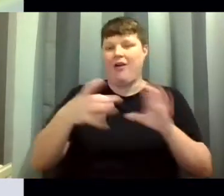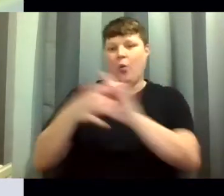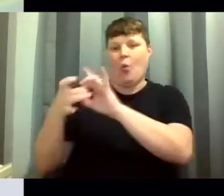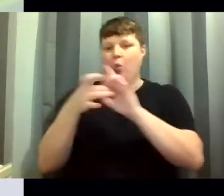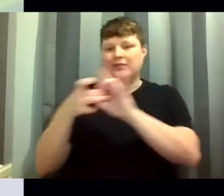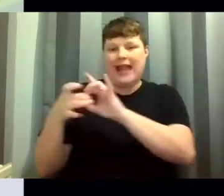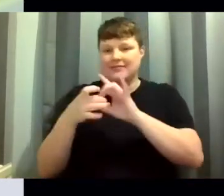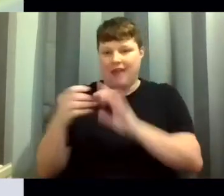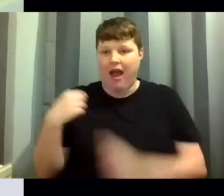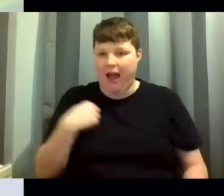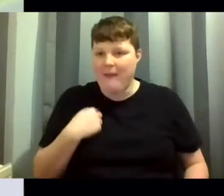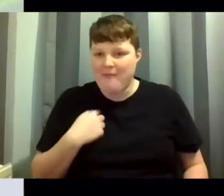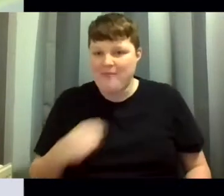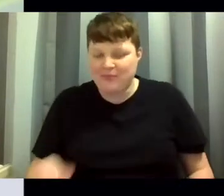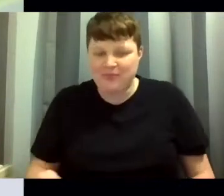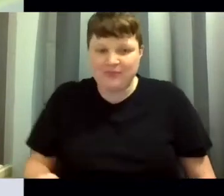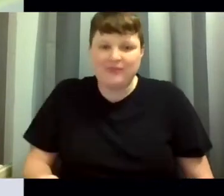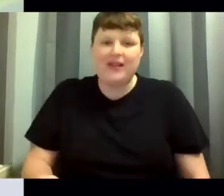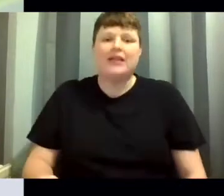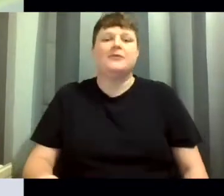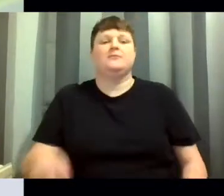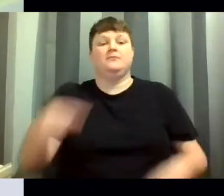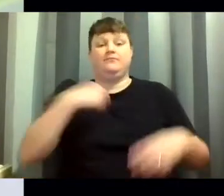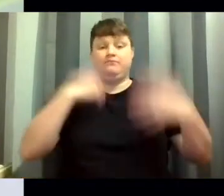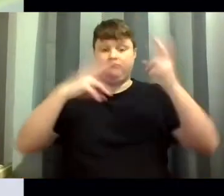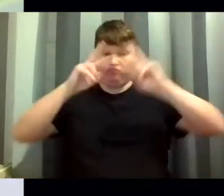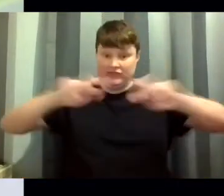I've been a researcher in biomedical spectroscopy since 2015.